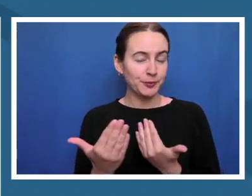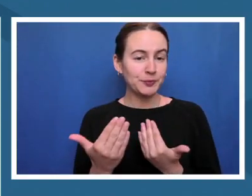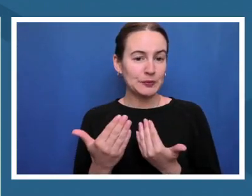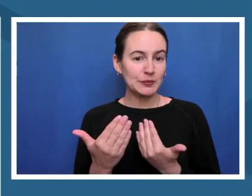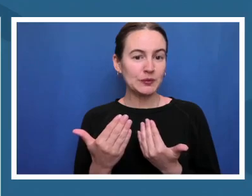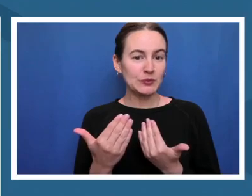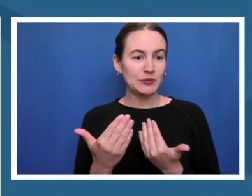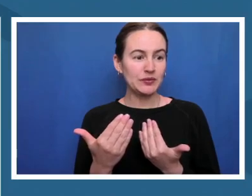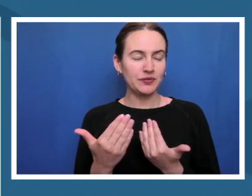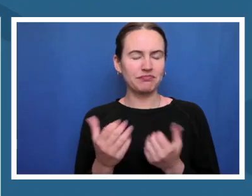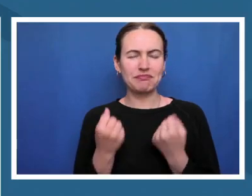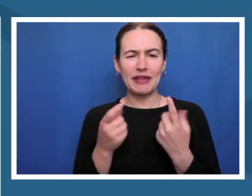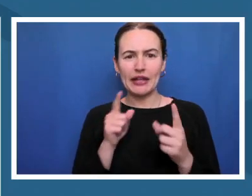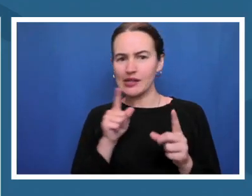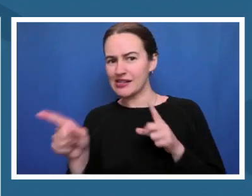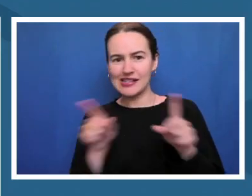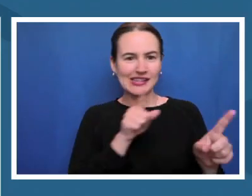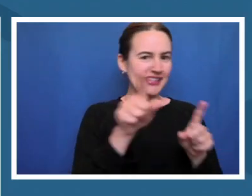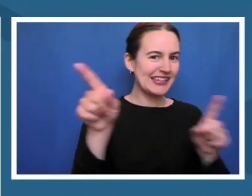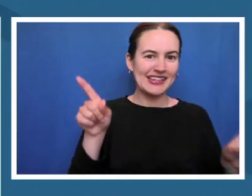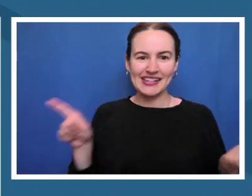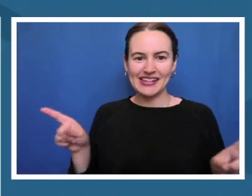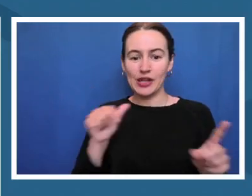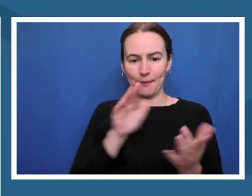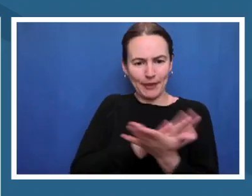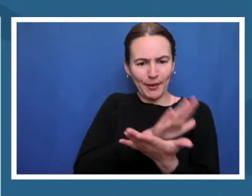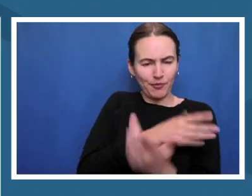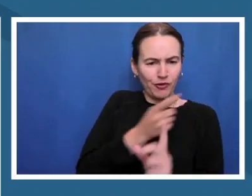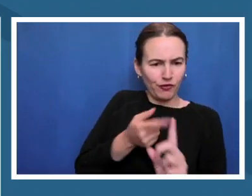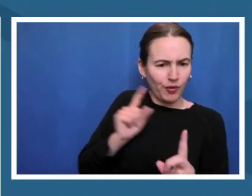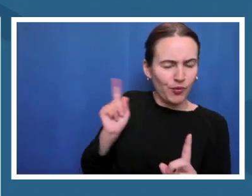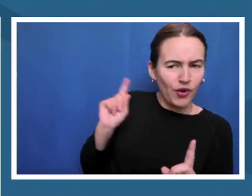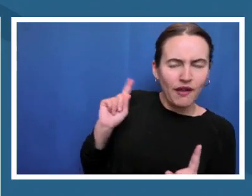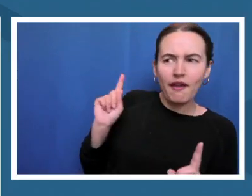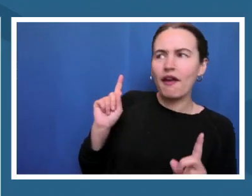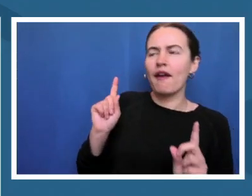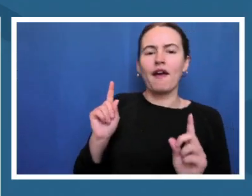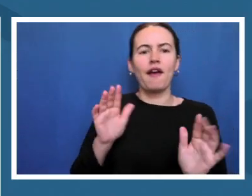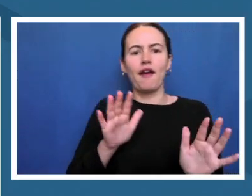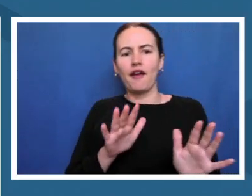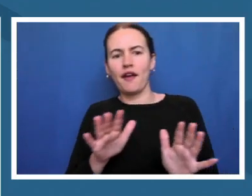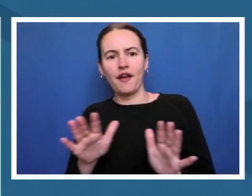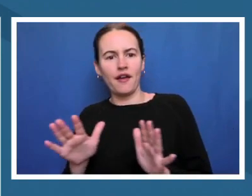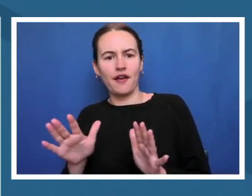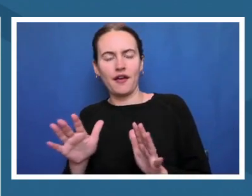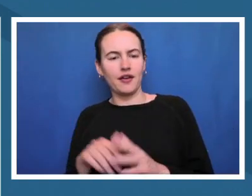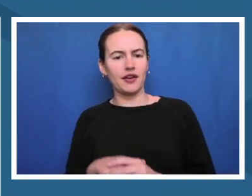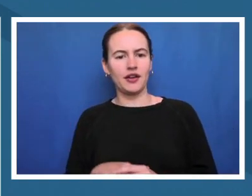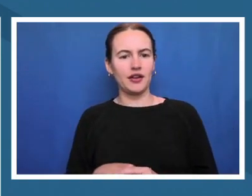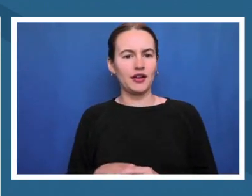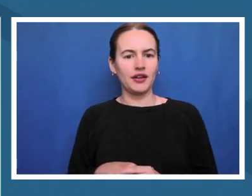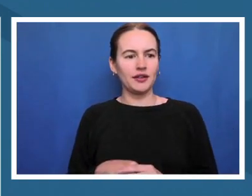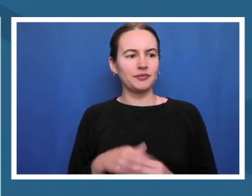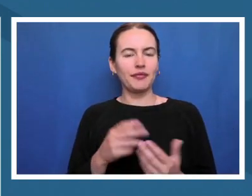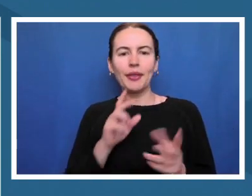many directions with not only where the paper comes from but all are in the eyes and and all of the